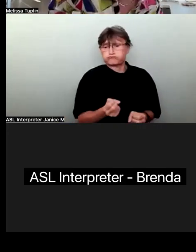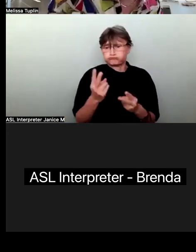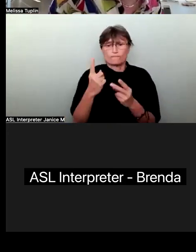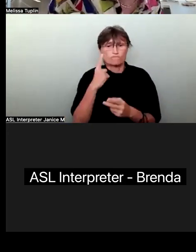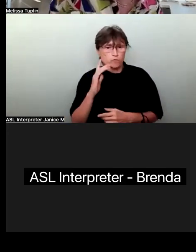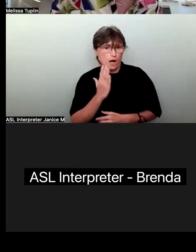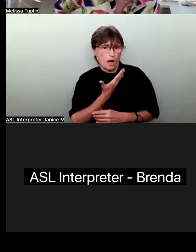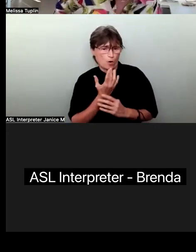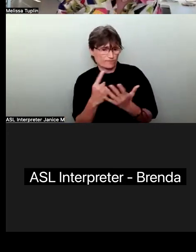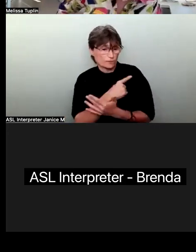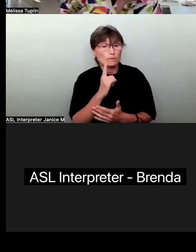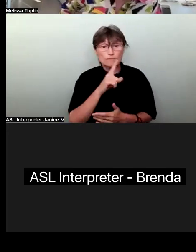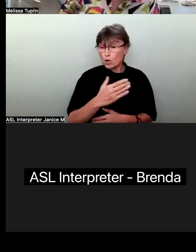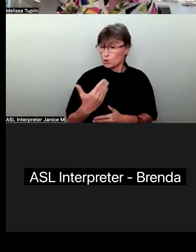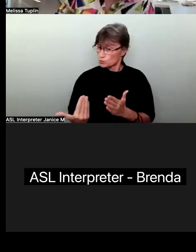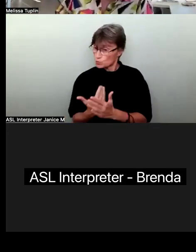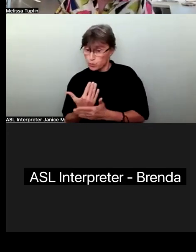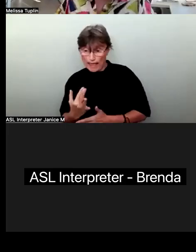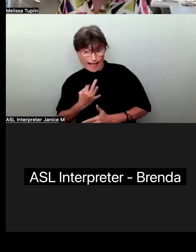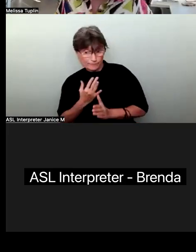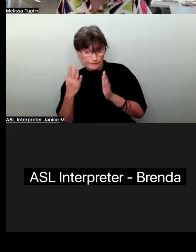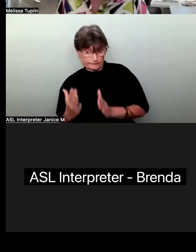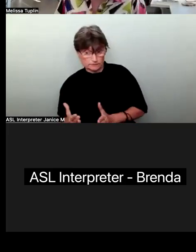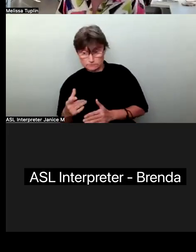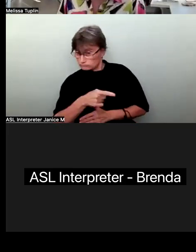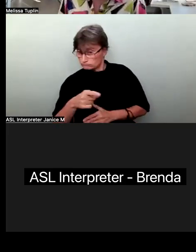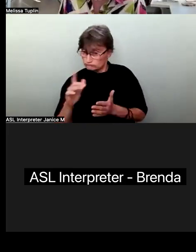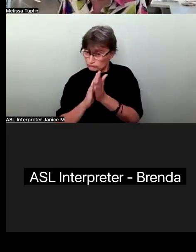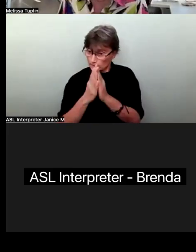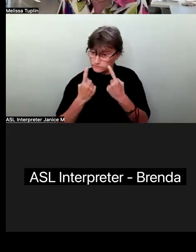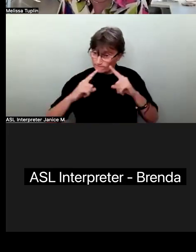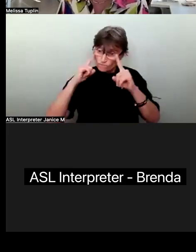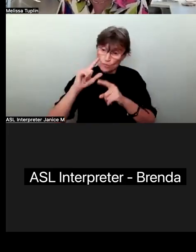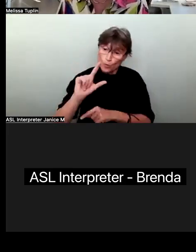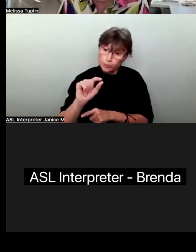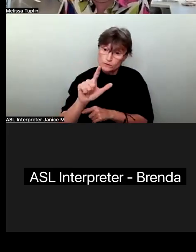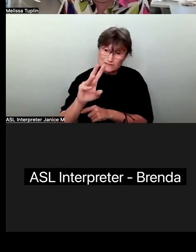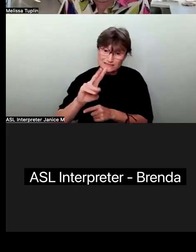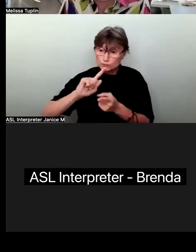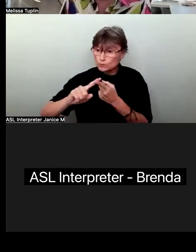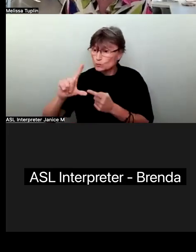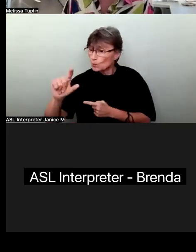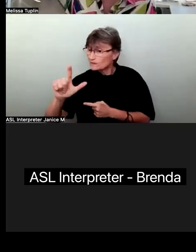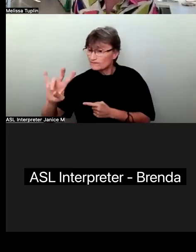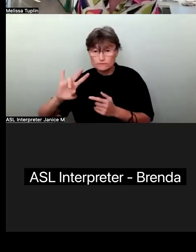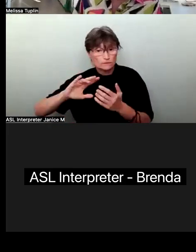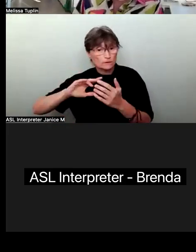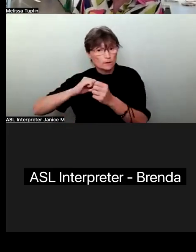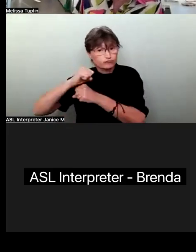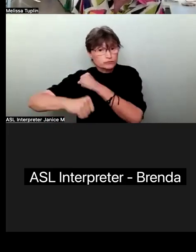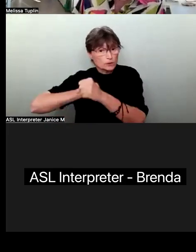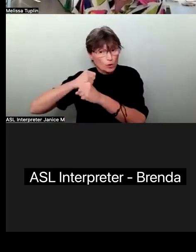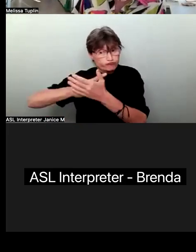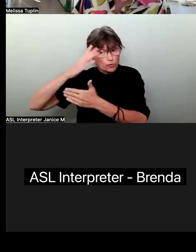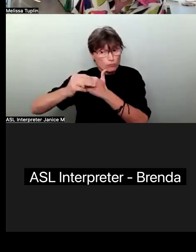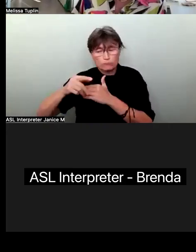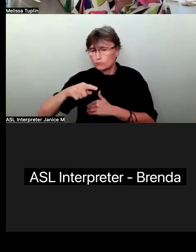New applicants who are successful in the 2026 to 2027 program will not need to submit reporting